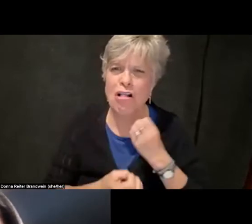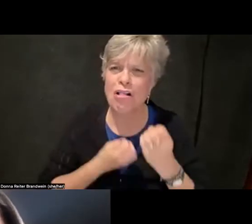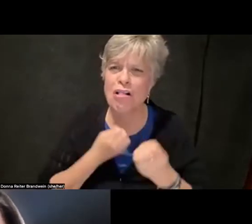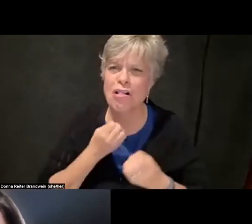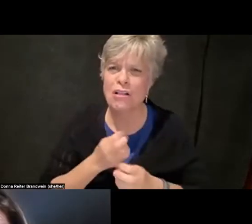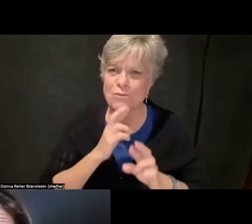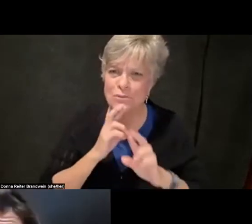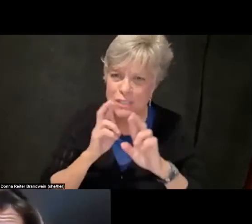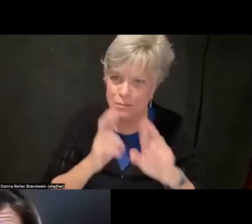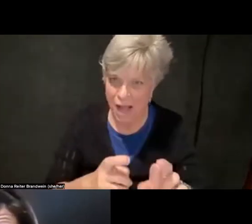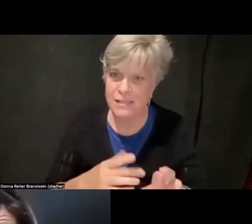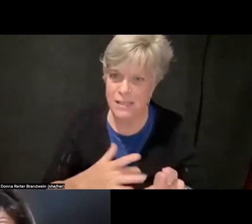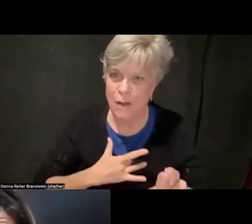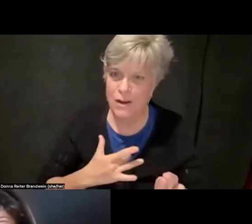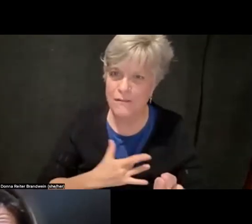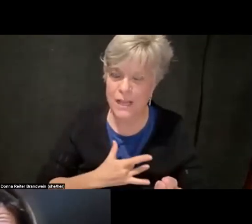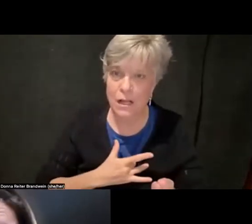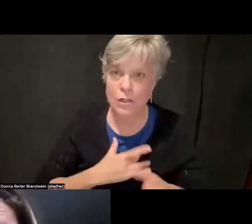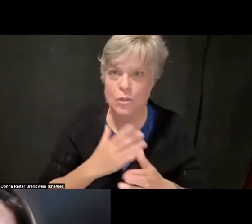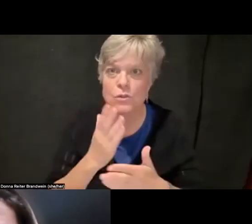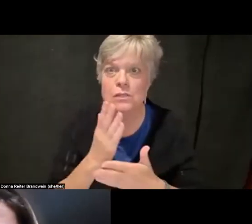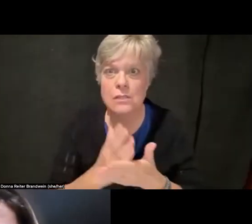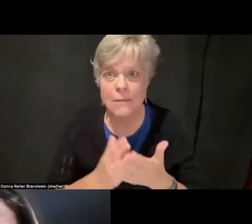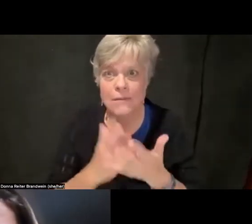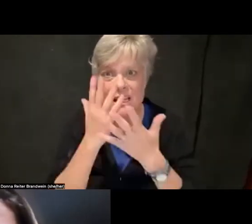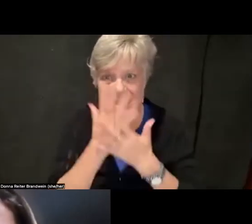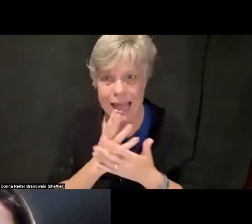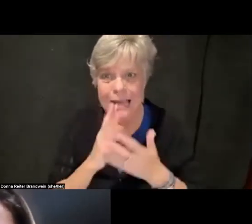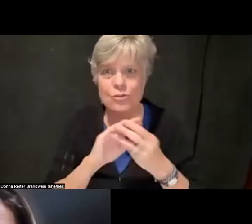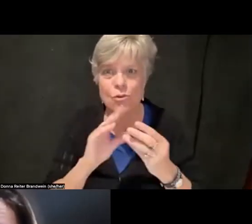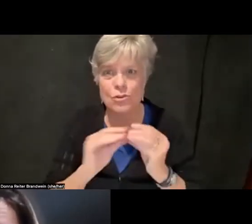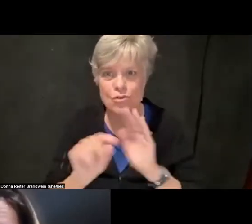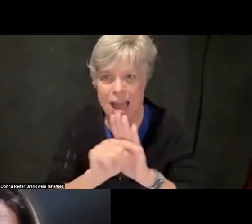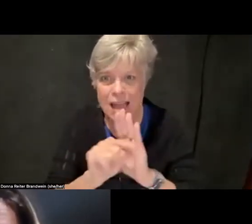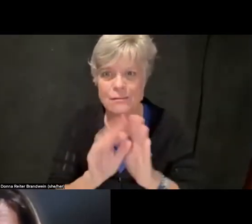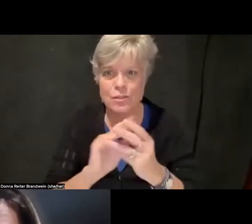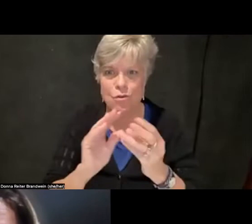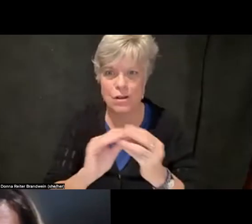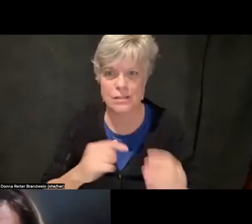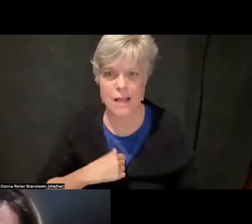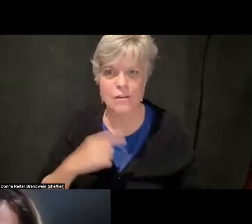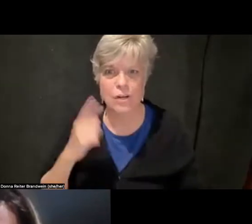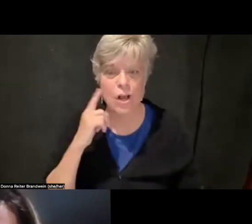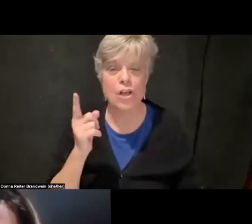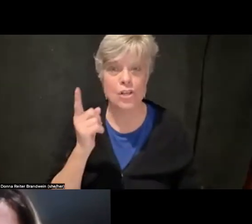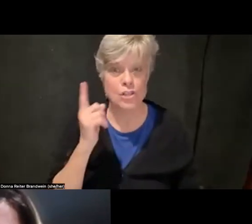I would have to some of the things I was hearing. So I would say buckle up when it comes to that